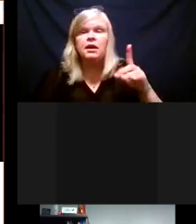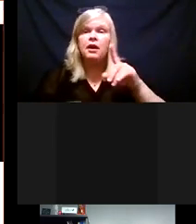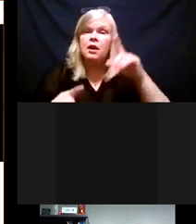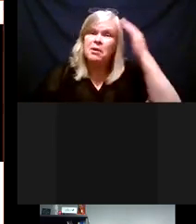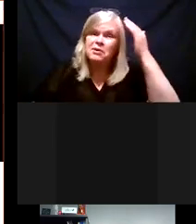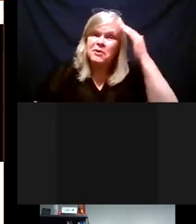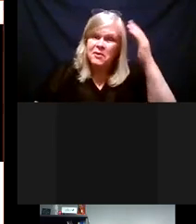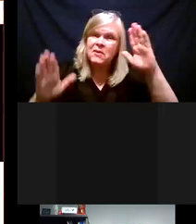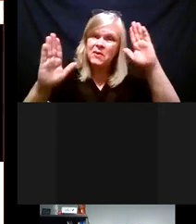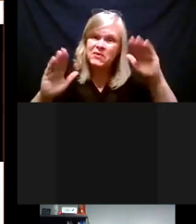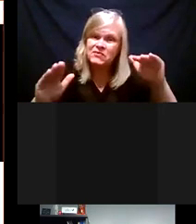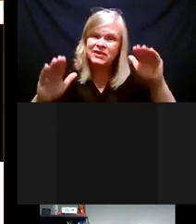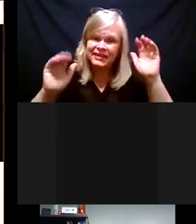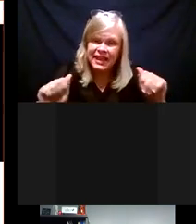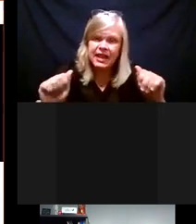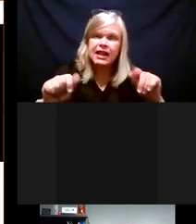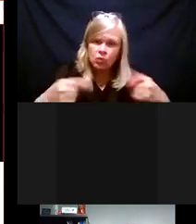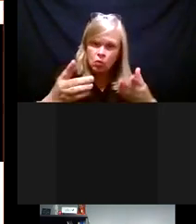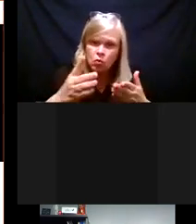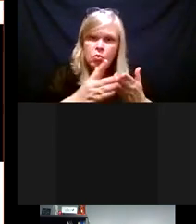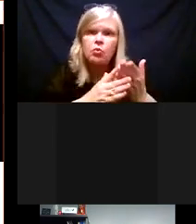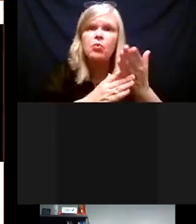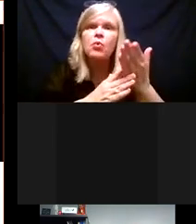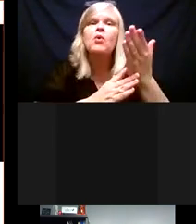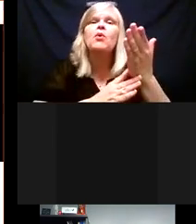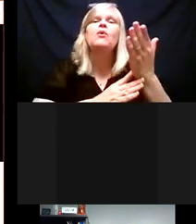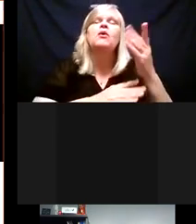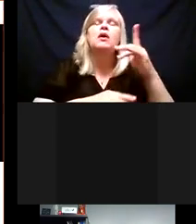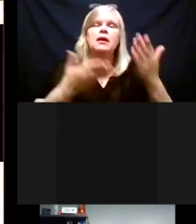GET TO SOMETHING THAT'S MAYBE A LITTLE BIT MORE HELPFUL.